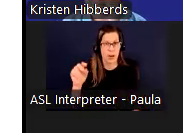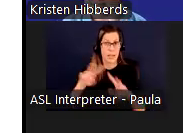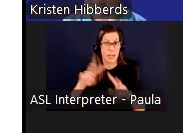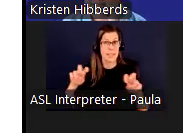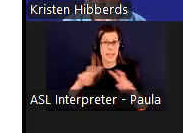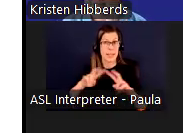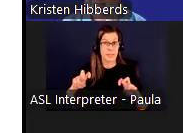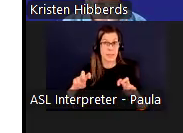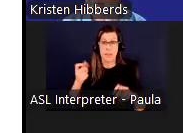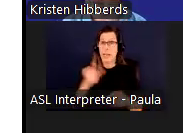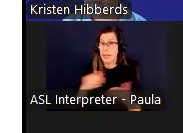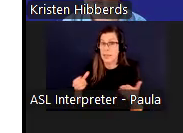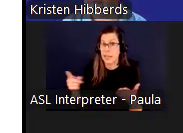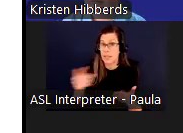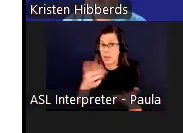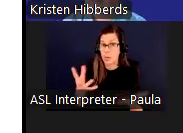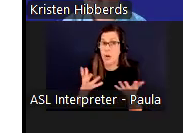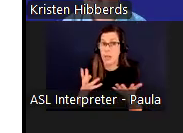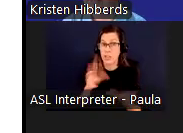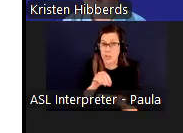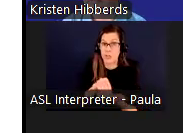Anything you want to put on the record for this section?